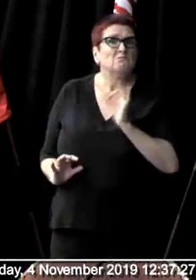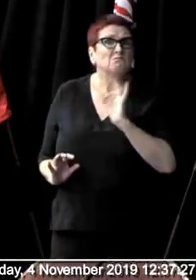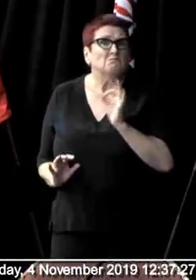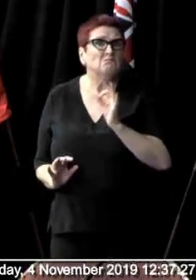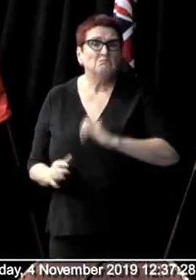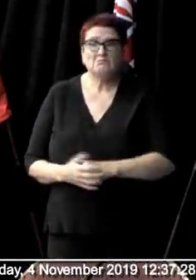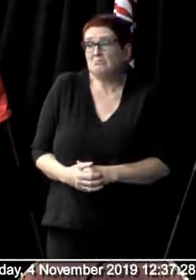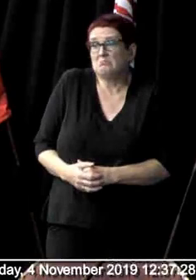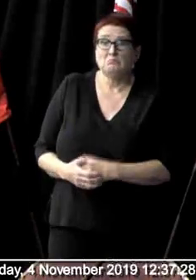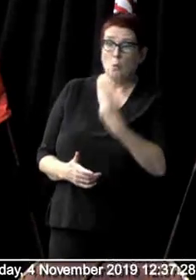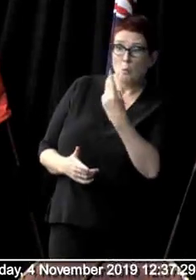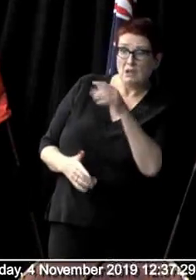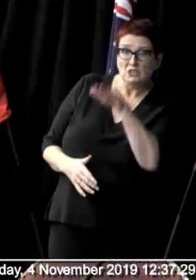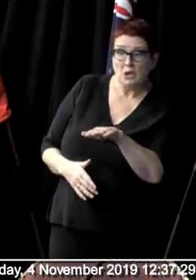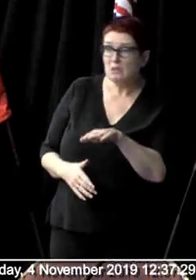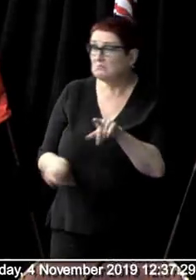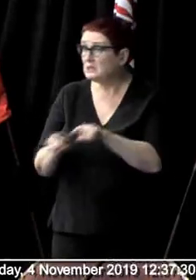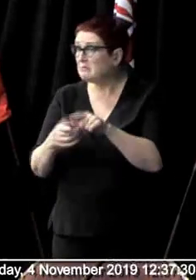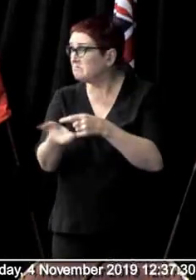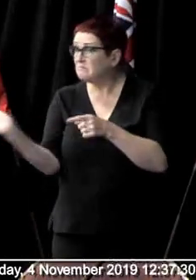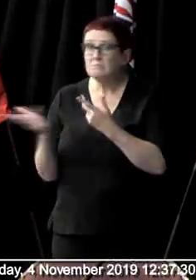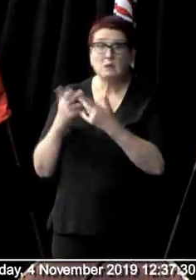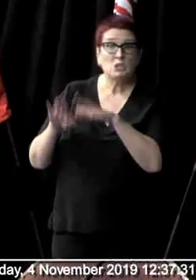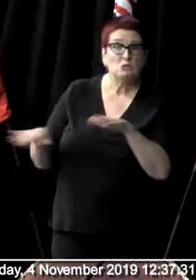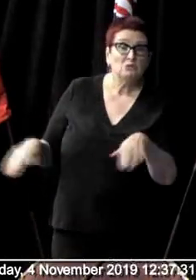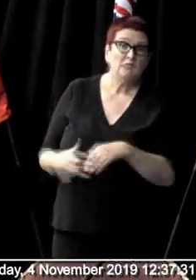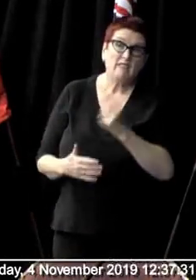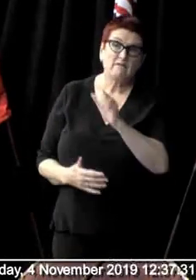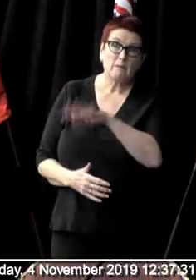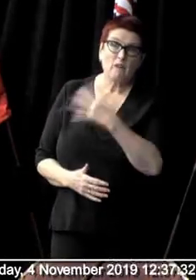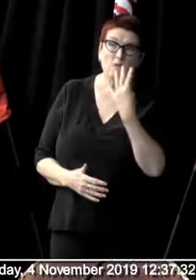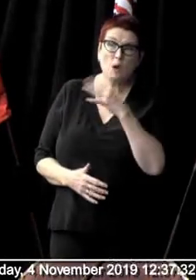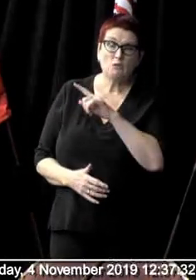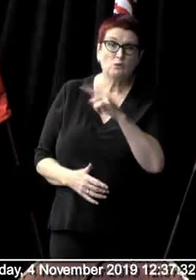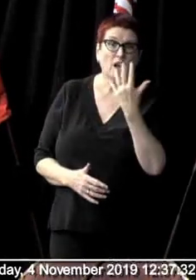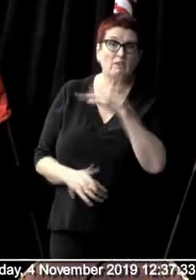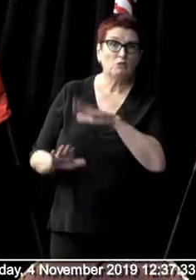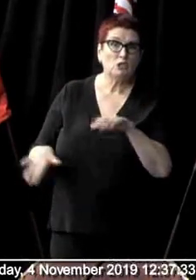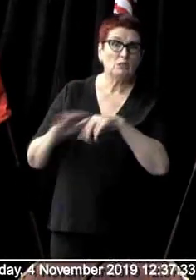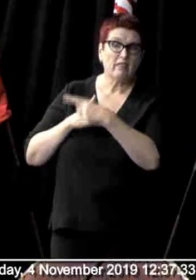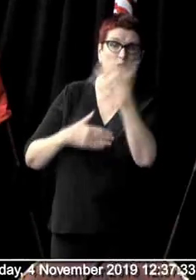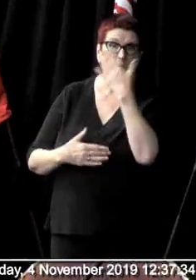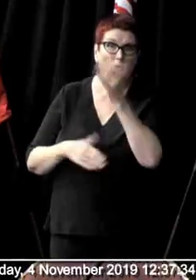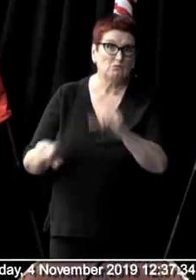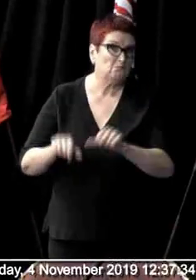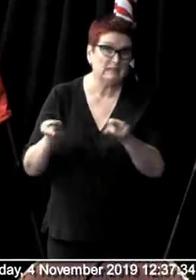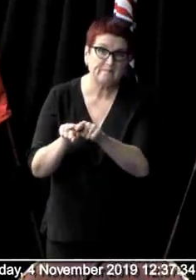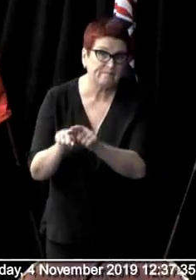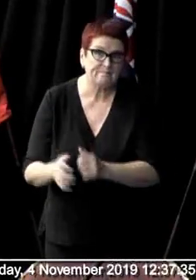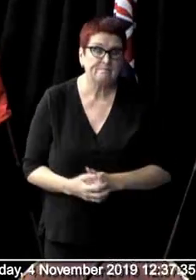She was just one of the, you know, four or 500 kids at the school. And was she able to participate in everything